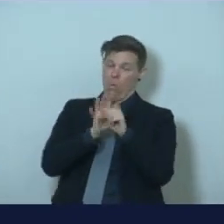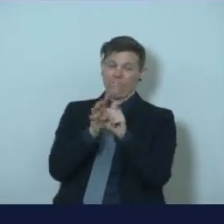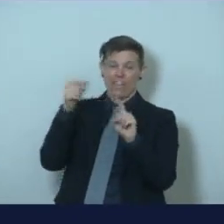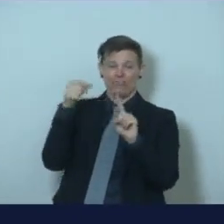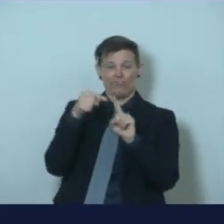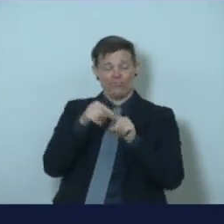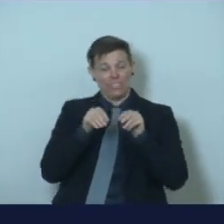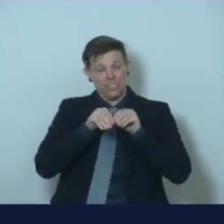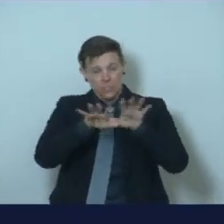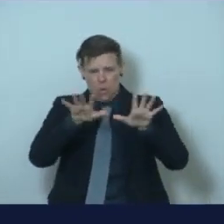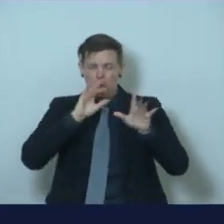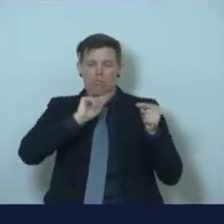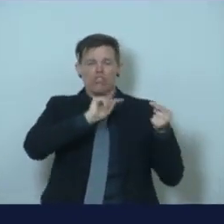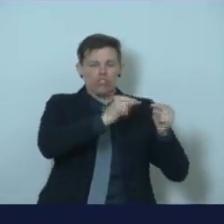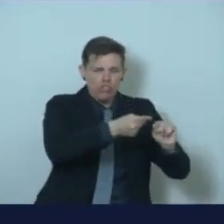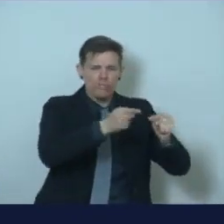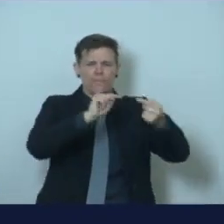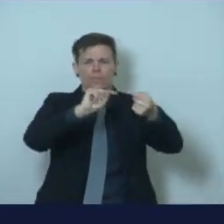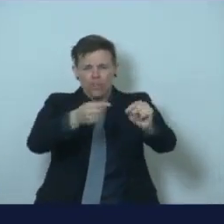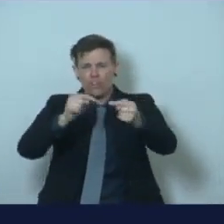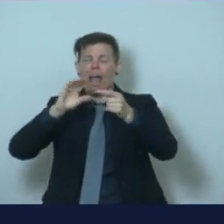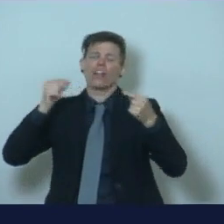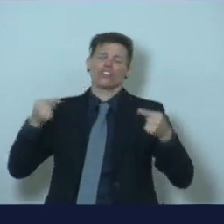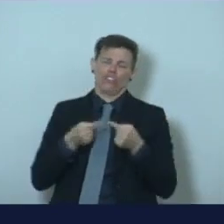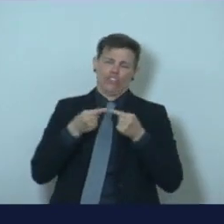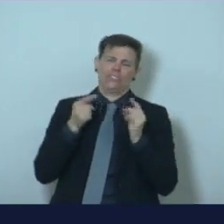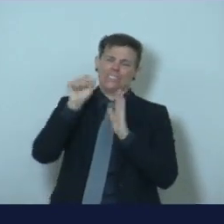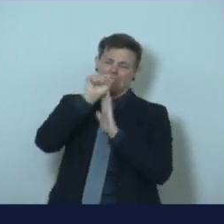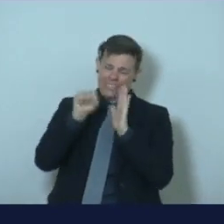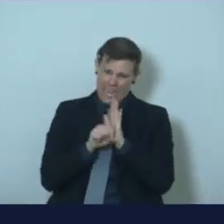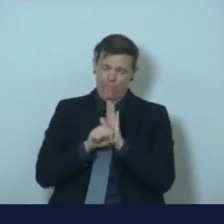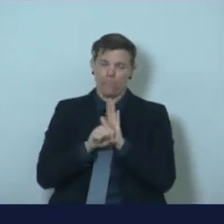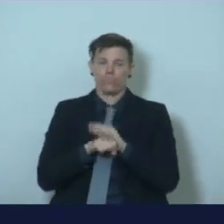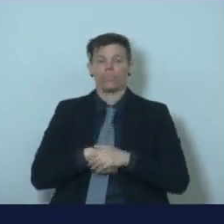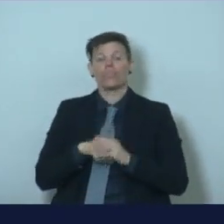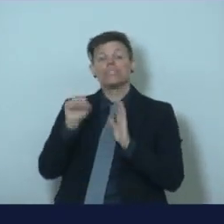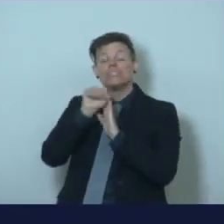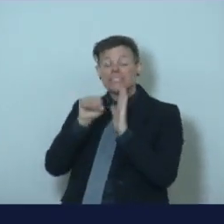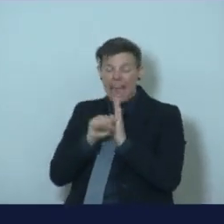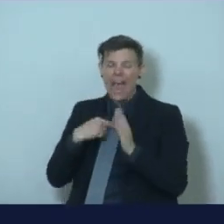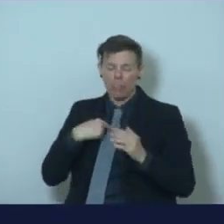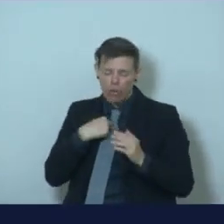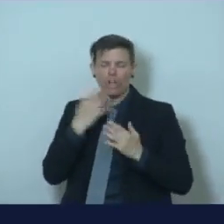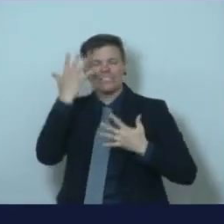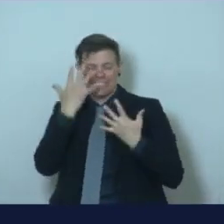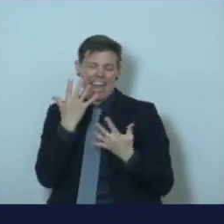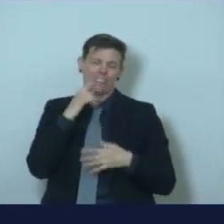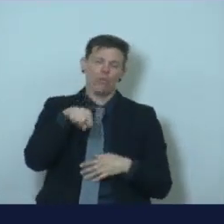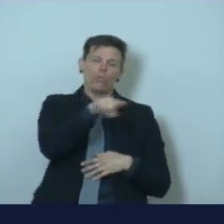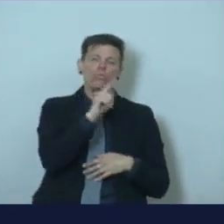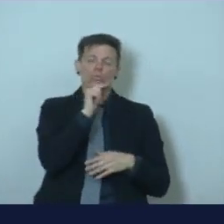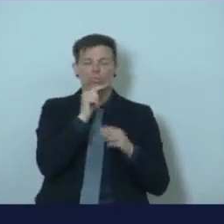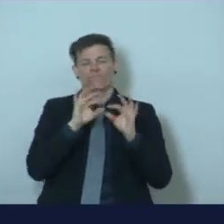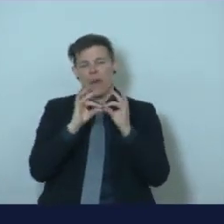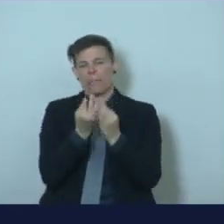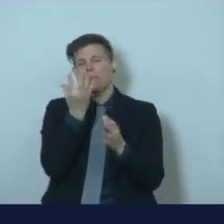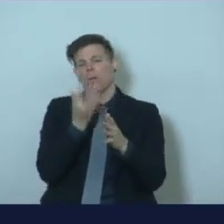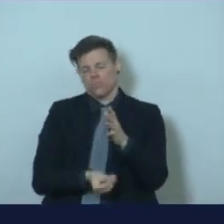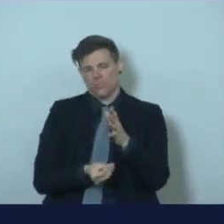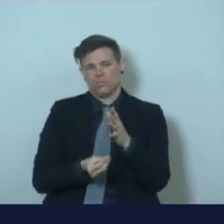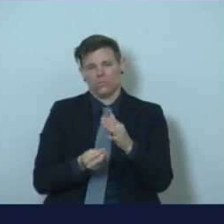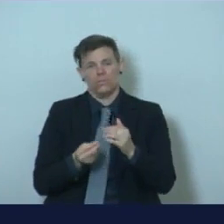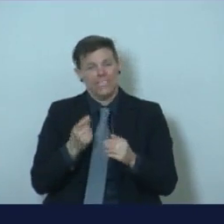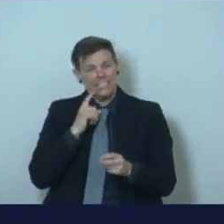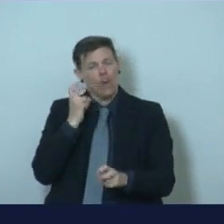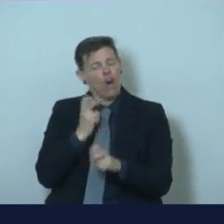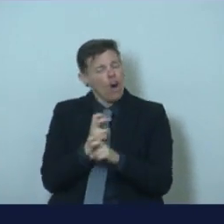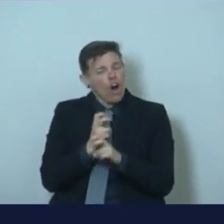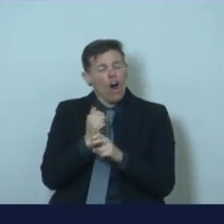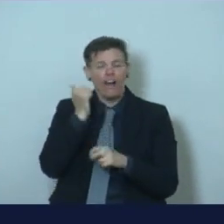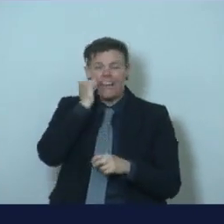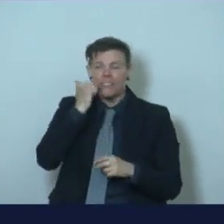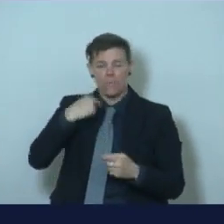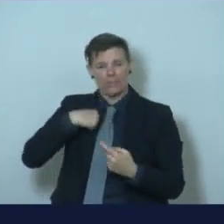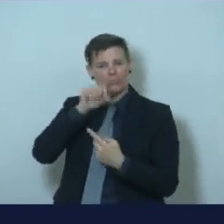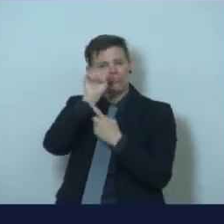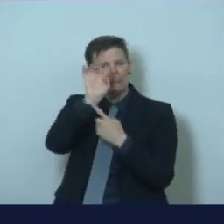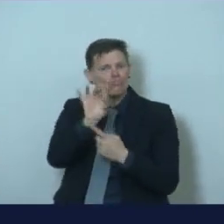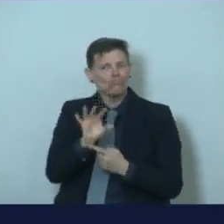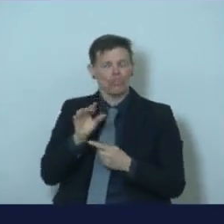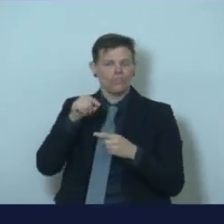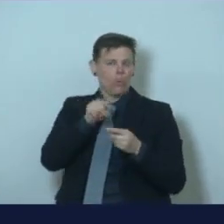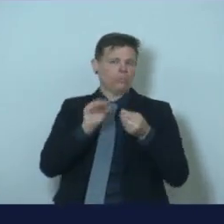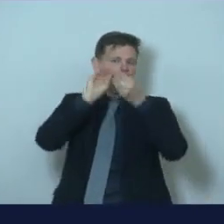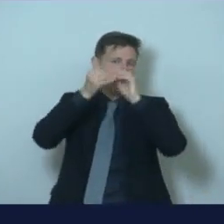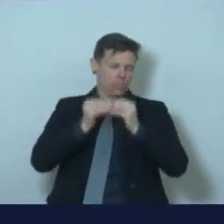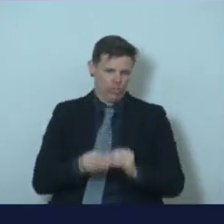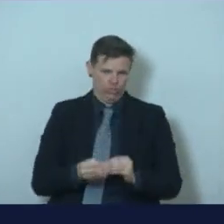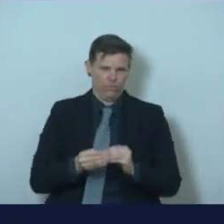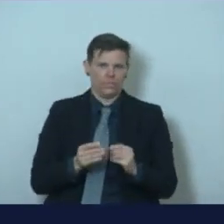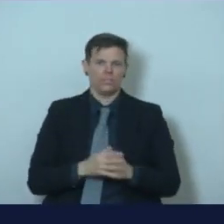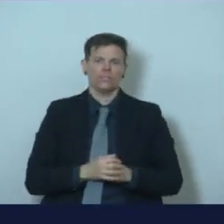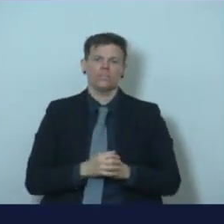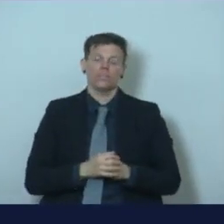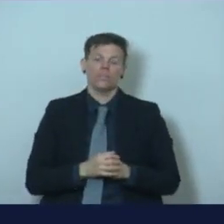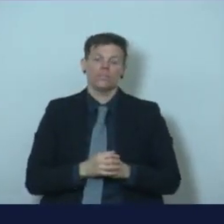ARE DEVASTATED BY THIS PANDEMIC AND BY COVID-19 AND YOUR ENTIRE STATE MOURNS WITH YOU AND PAINFUL TALK ABOUT THESE DEATHS EVERY TIME.